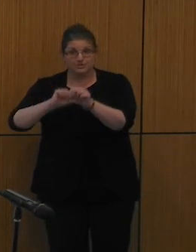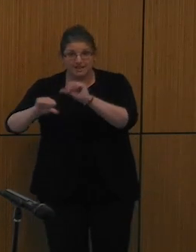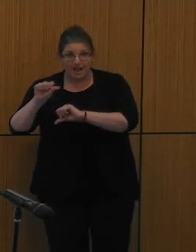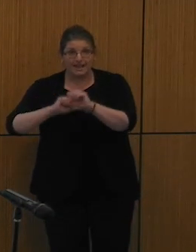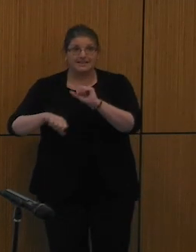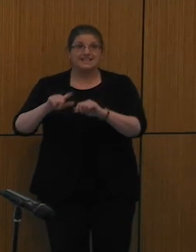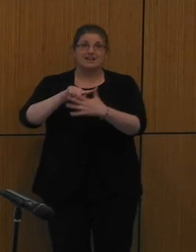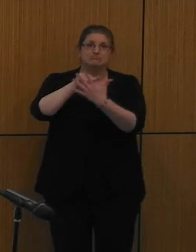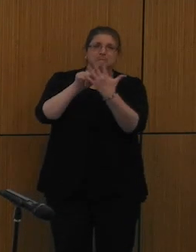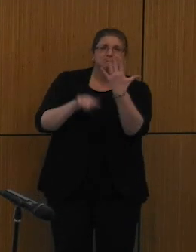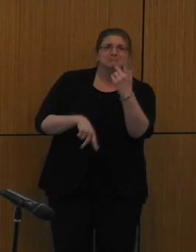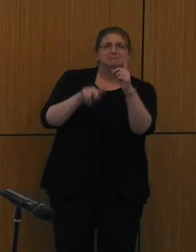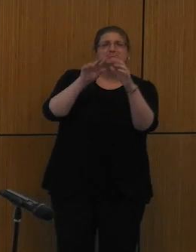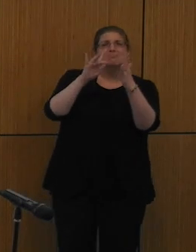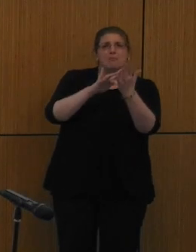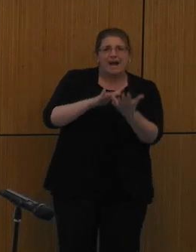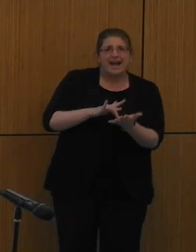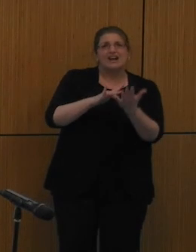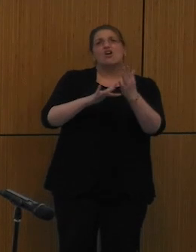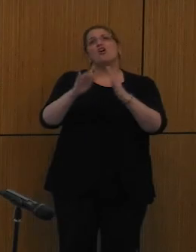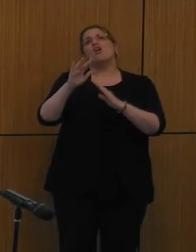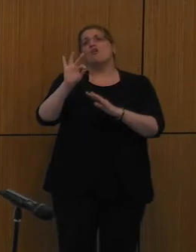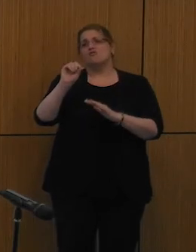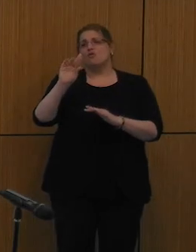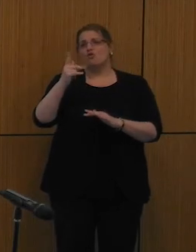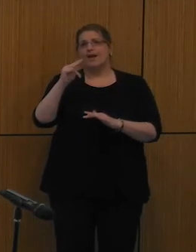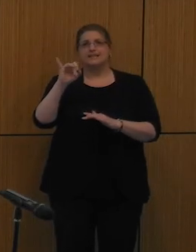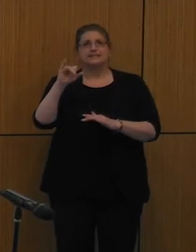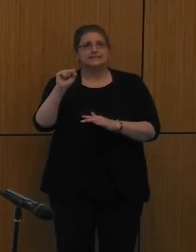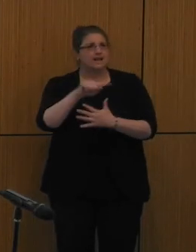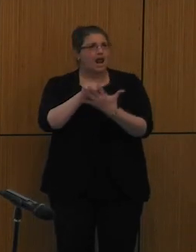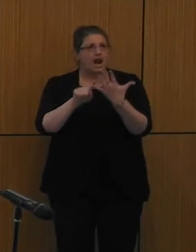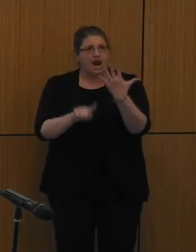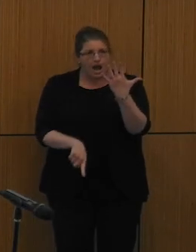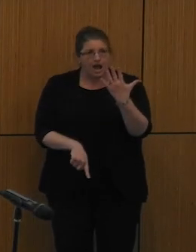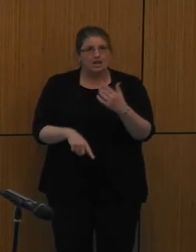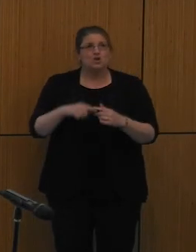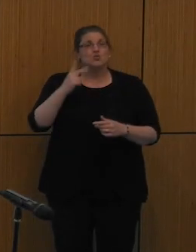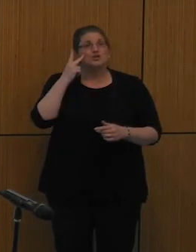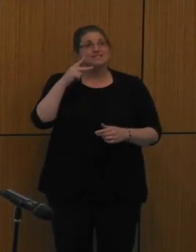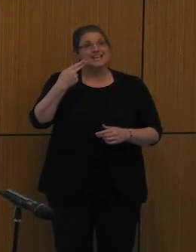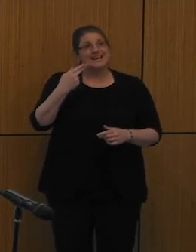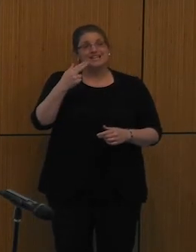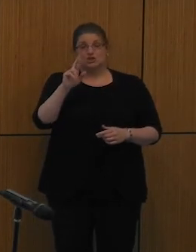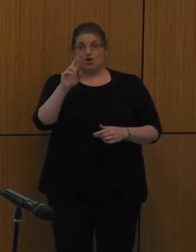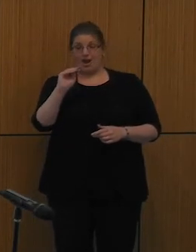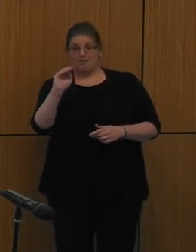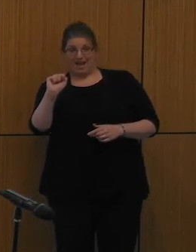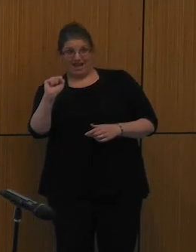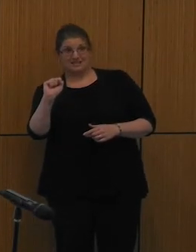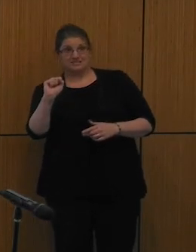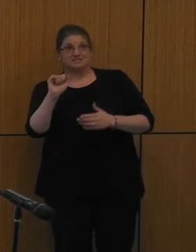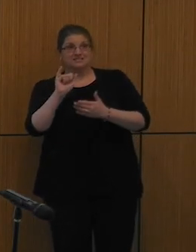lots of other disciplines. Whenever you hear omics, that's, that's, air mass application. And also there are definitely some hurdles.